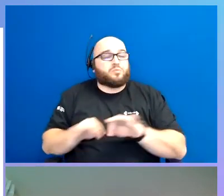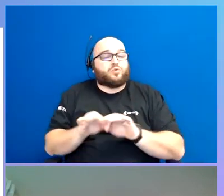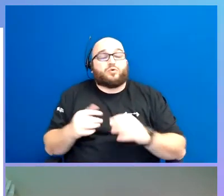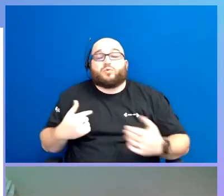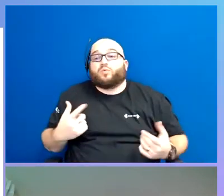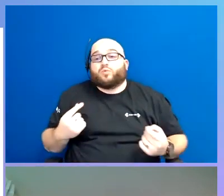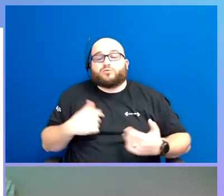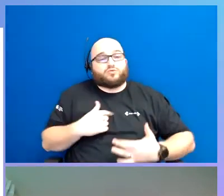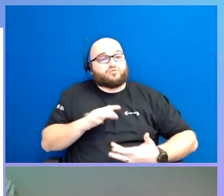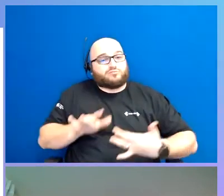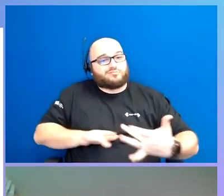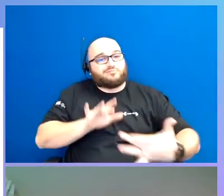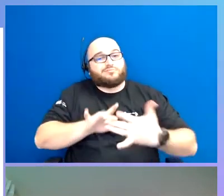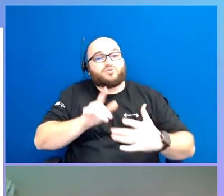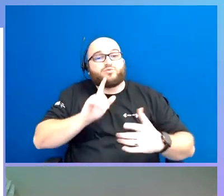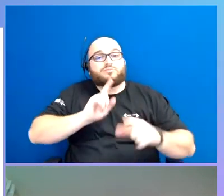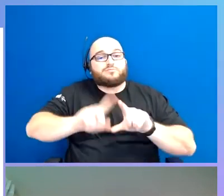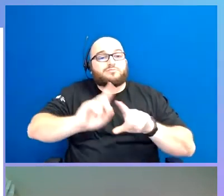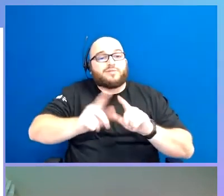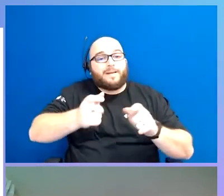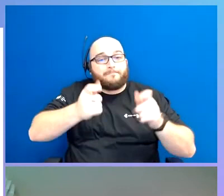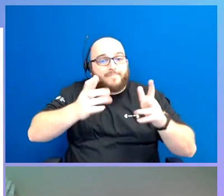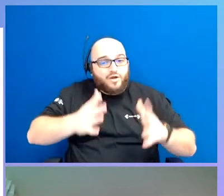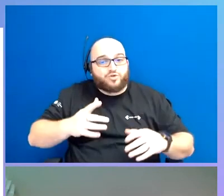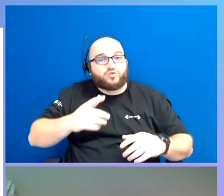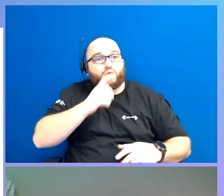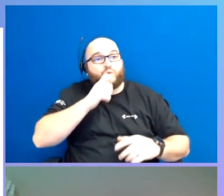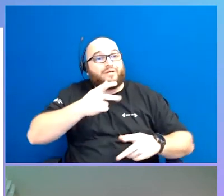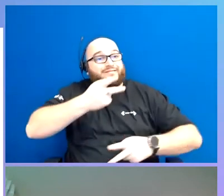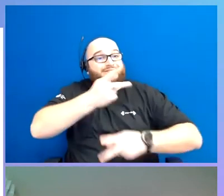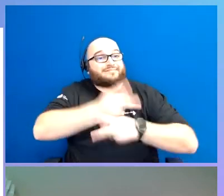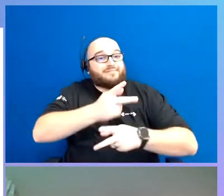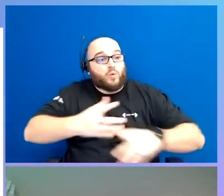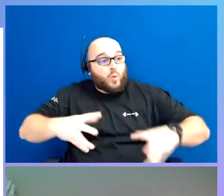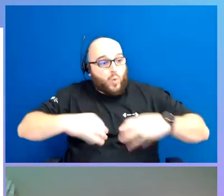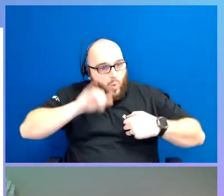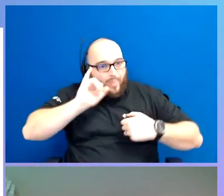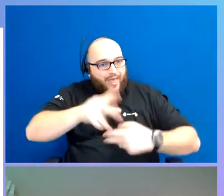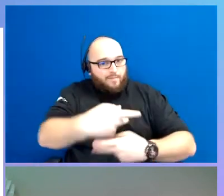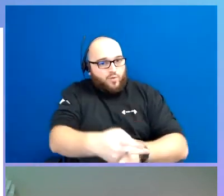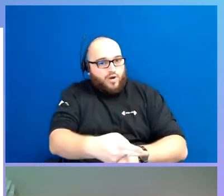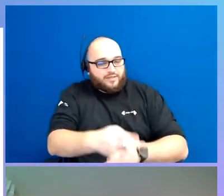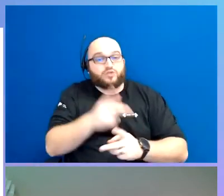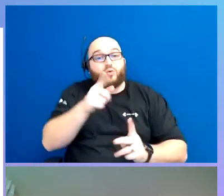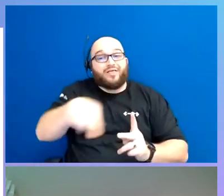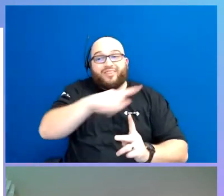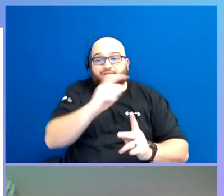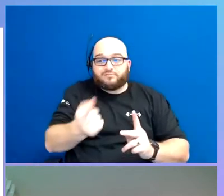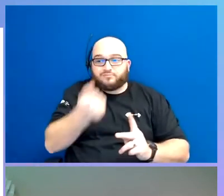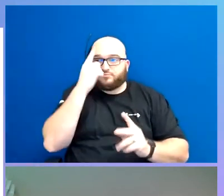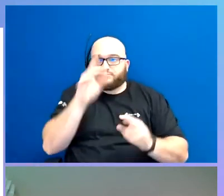managers and product owners to make them understand. The value